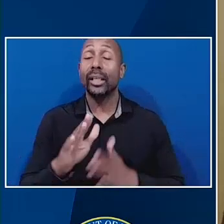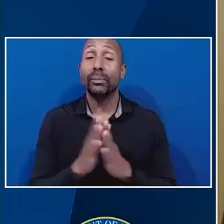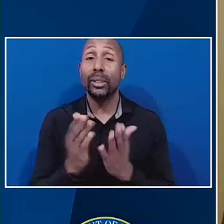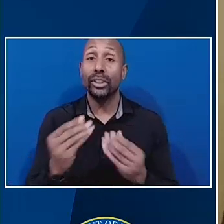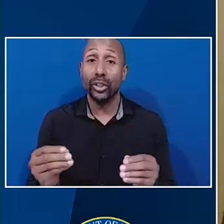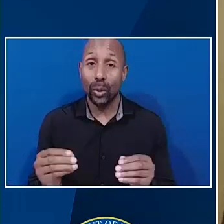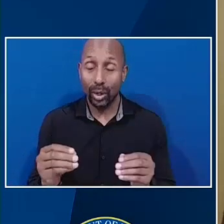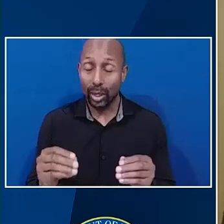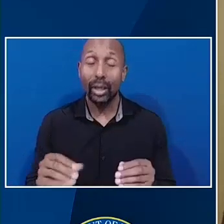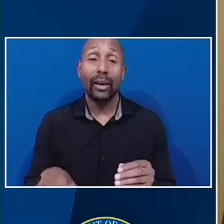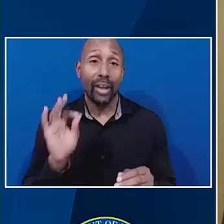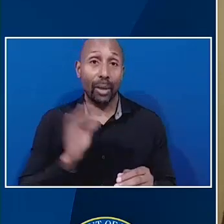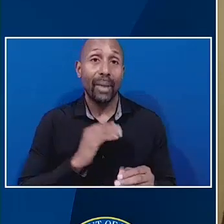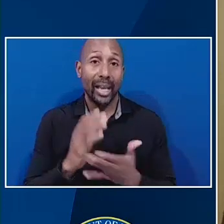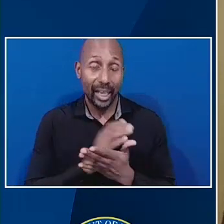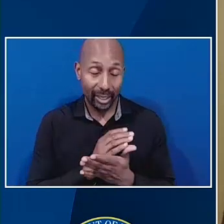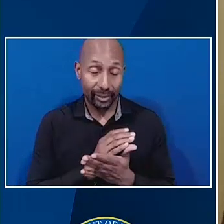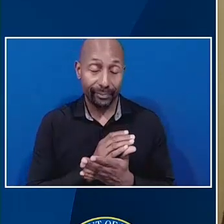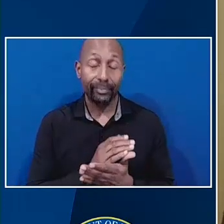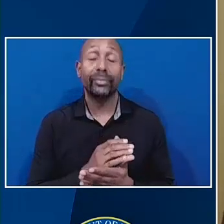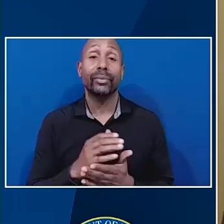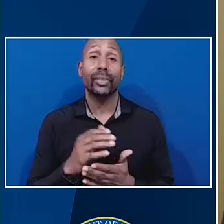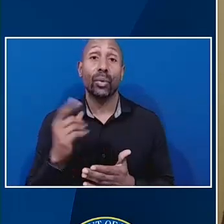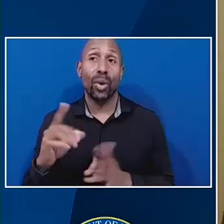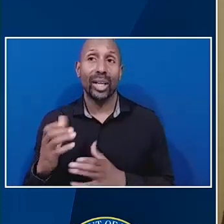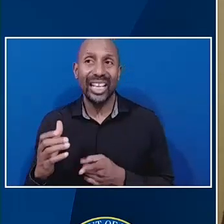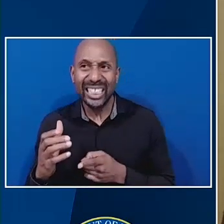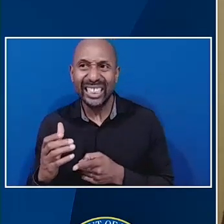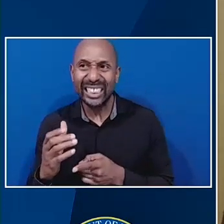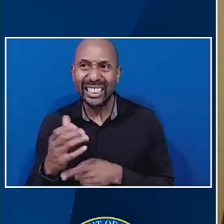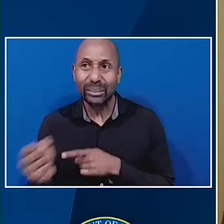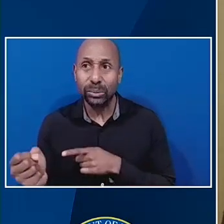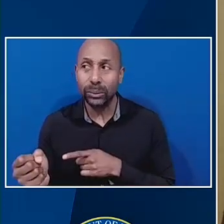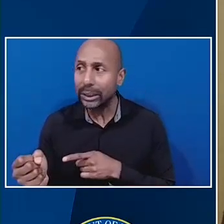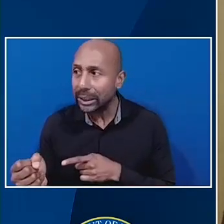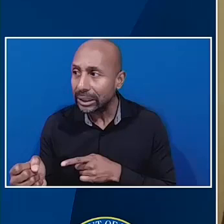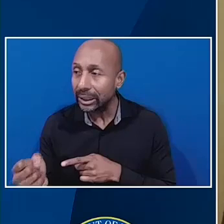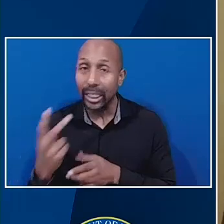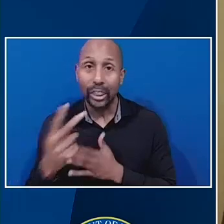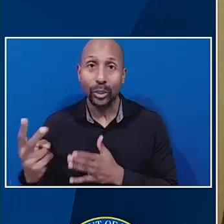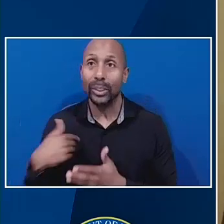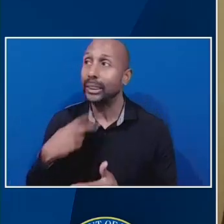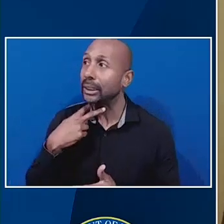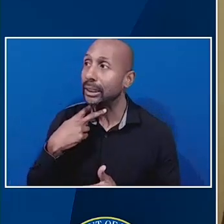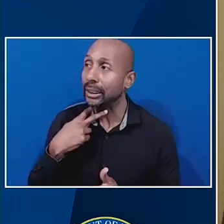For one class, the materials were out of stock and I was set back two weeks. For the other class, I spent $158 on a